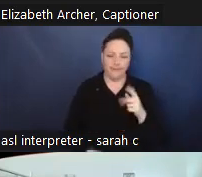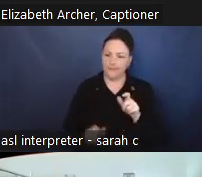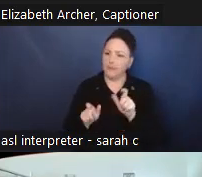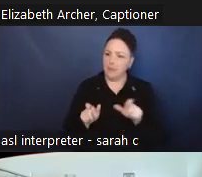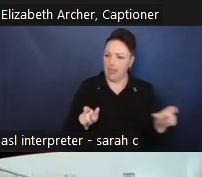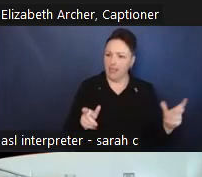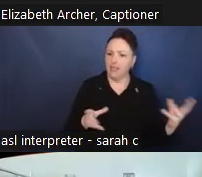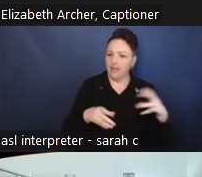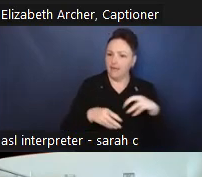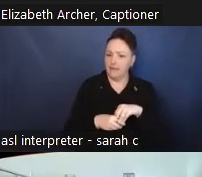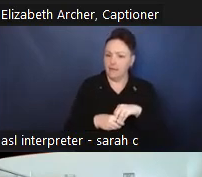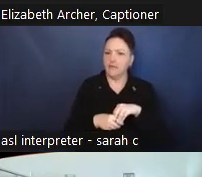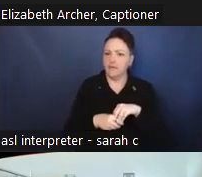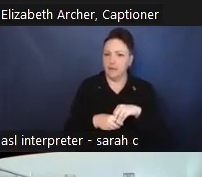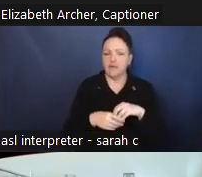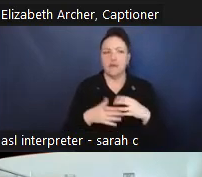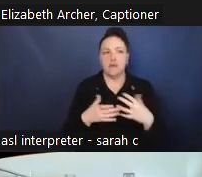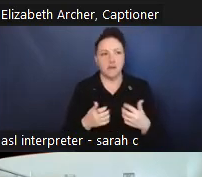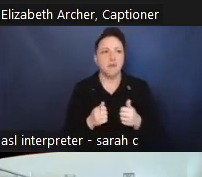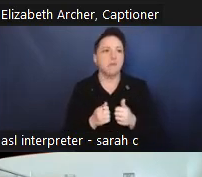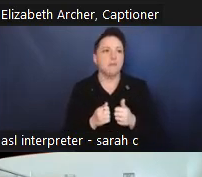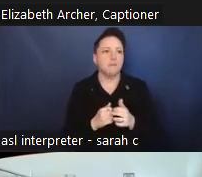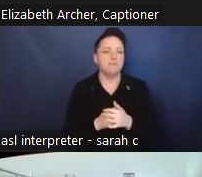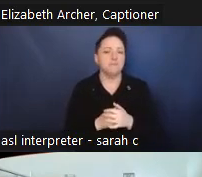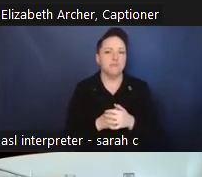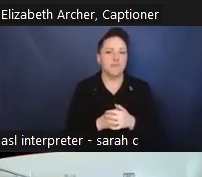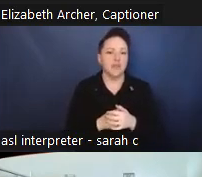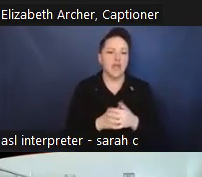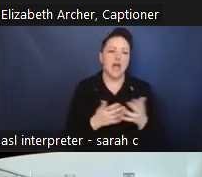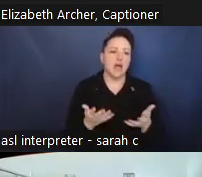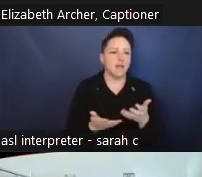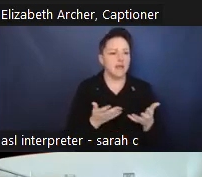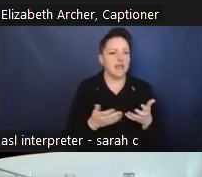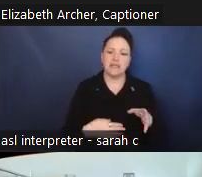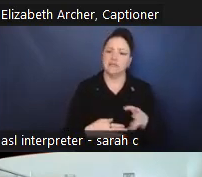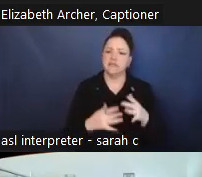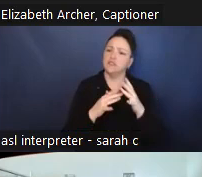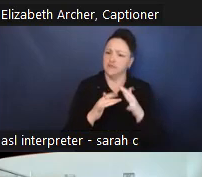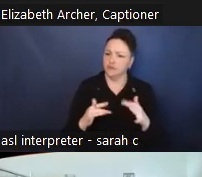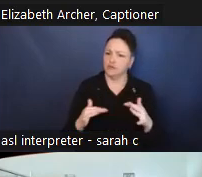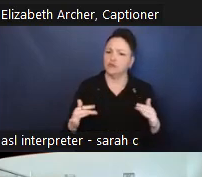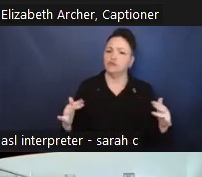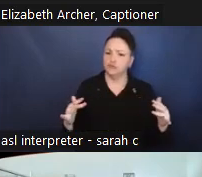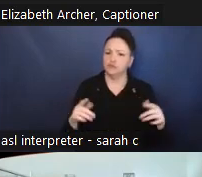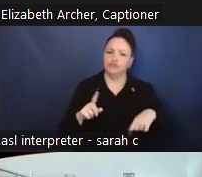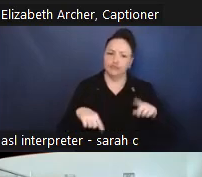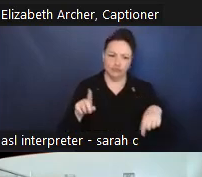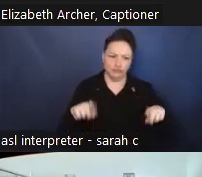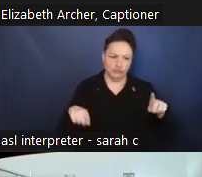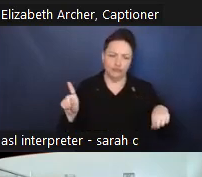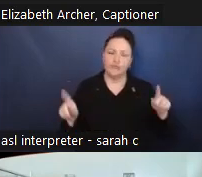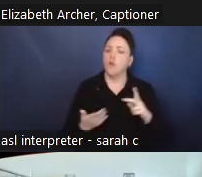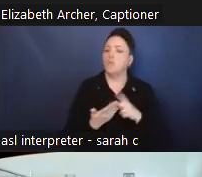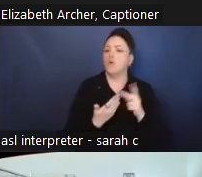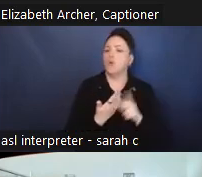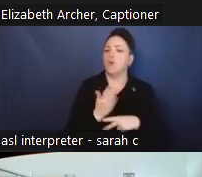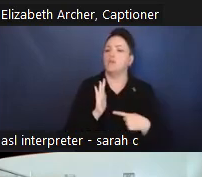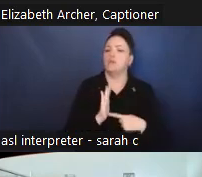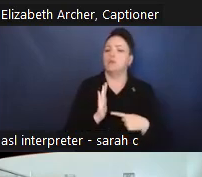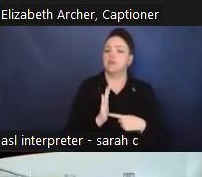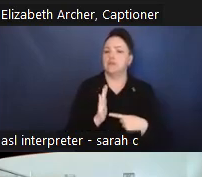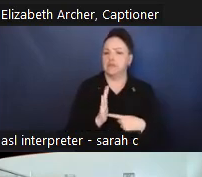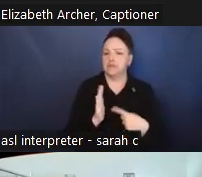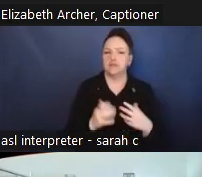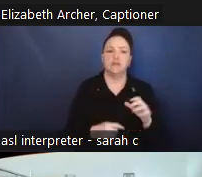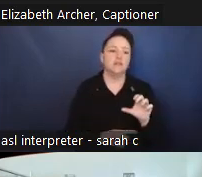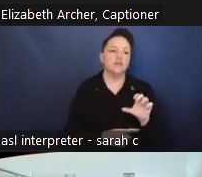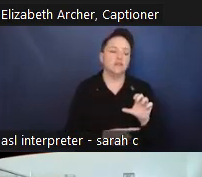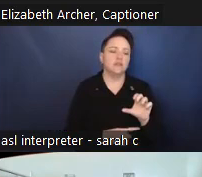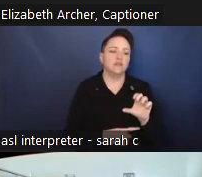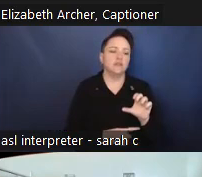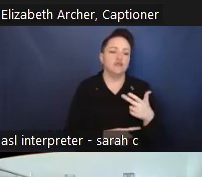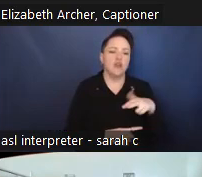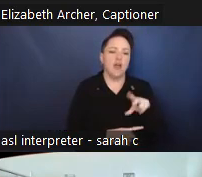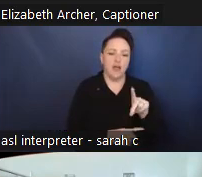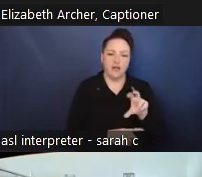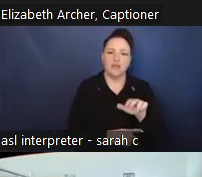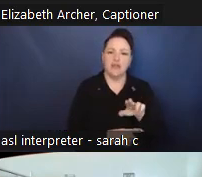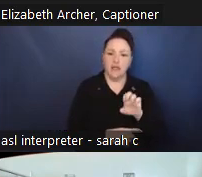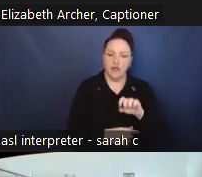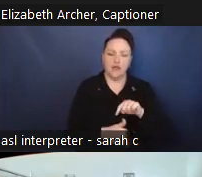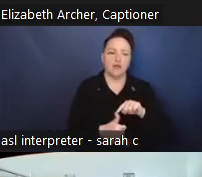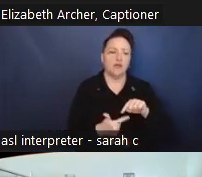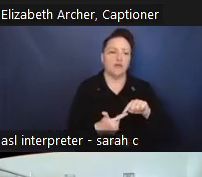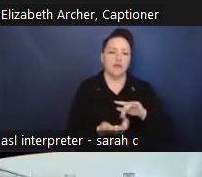some people I mean it's it's decently diverse in terms of programs. I think we could always